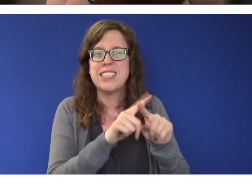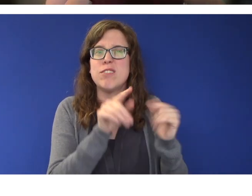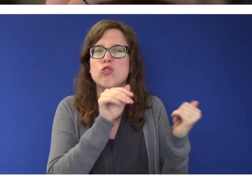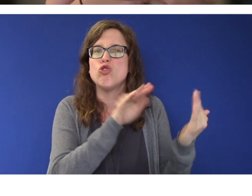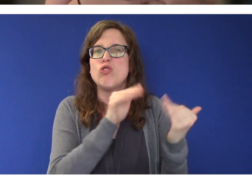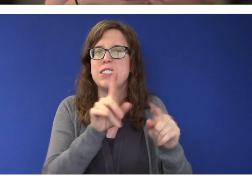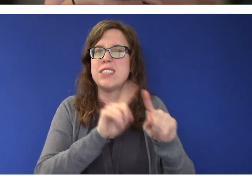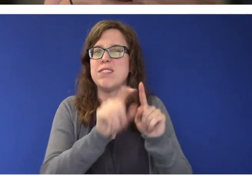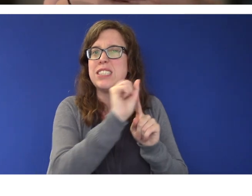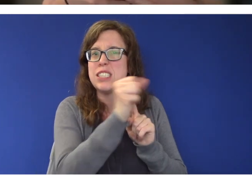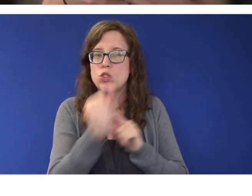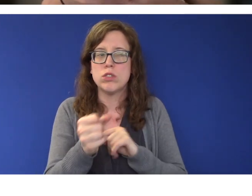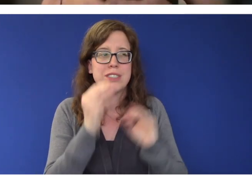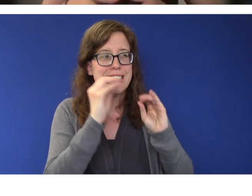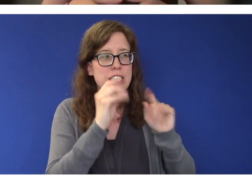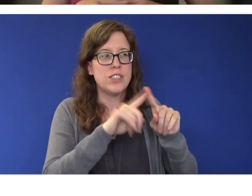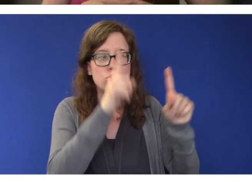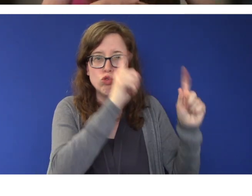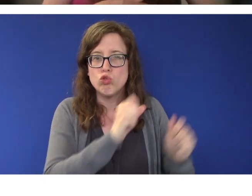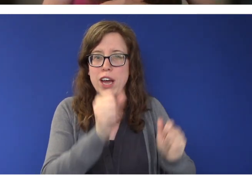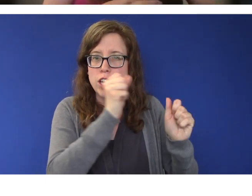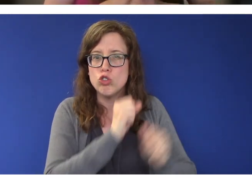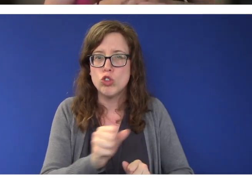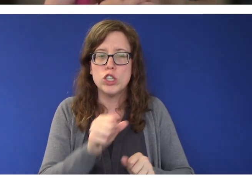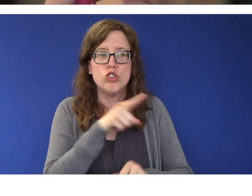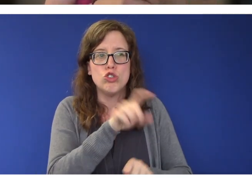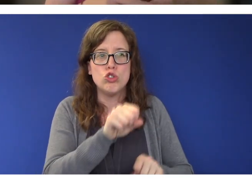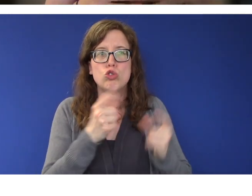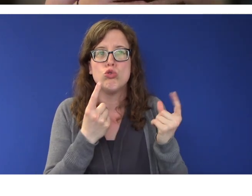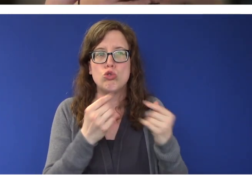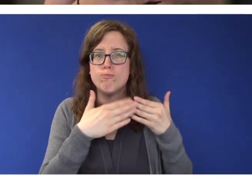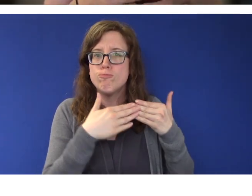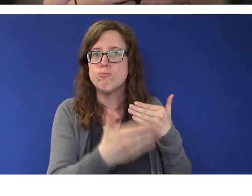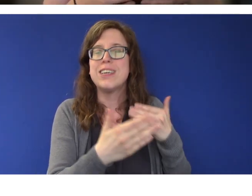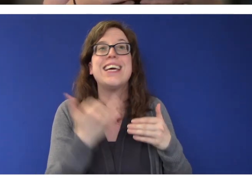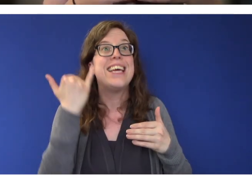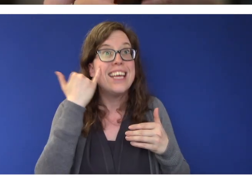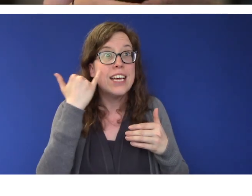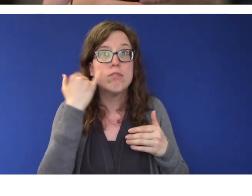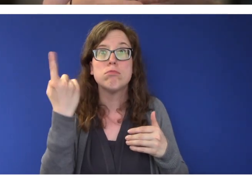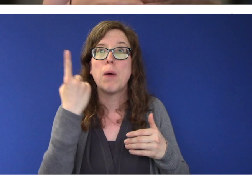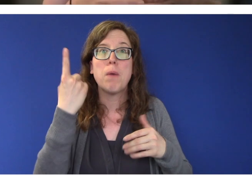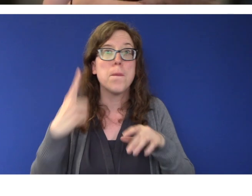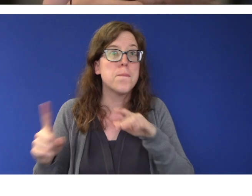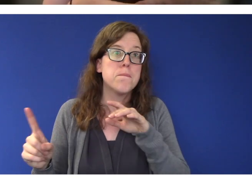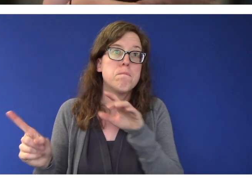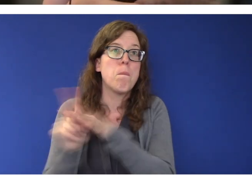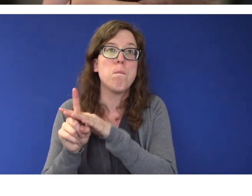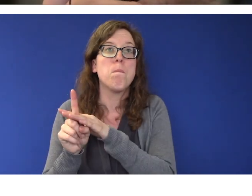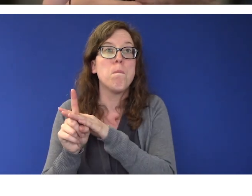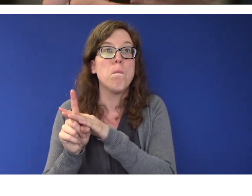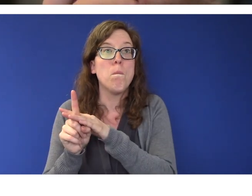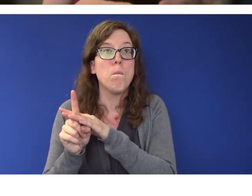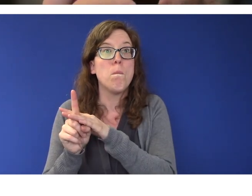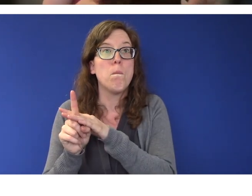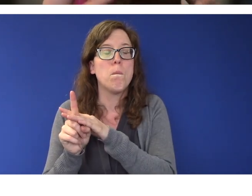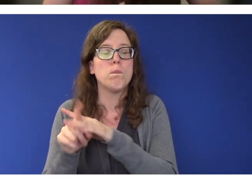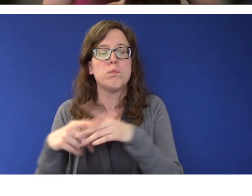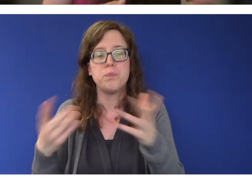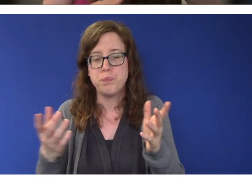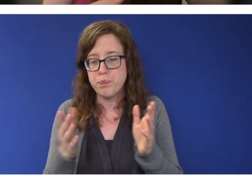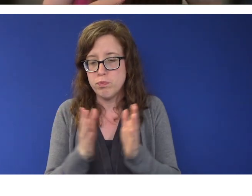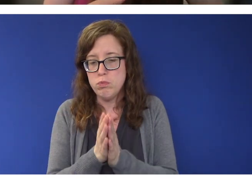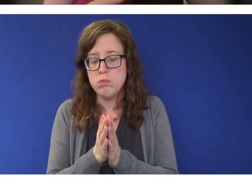situations and to teach some strategies of what she could do when there was an issue that arose.